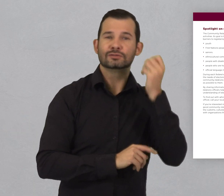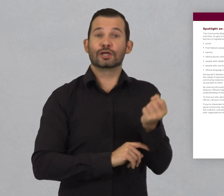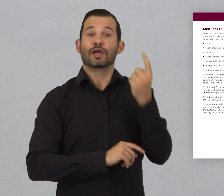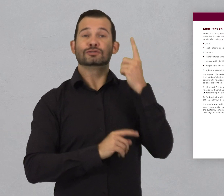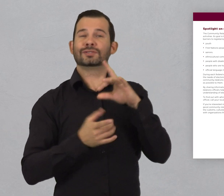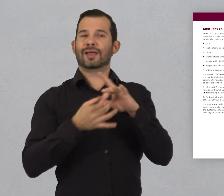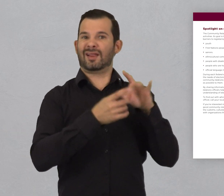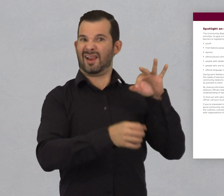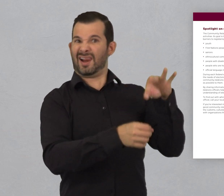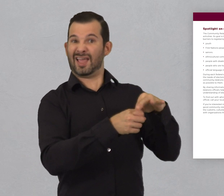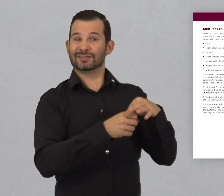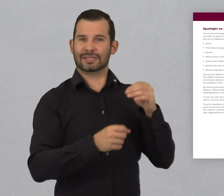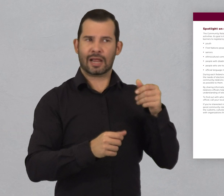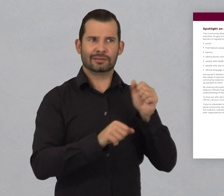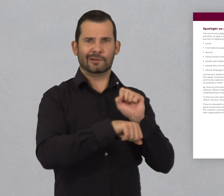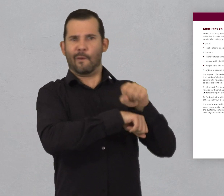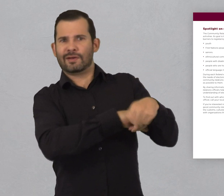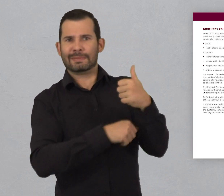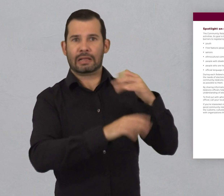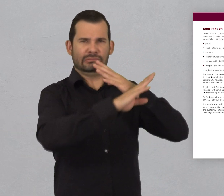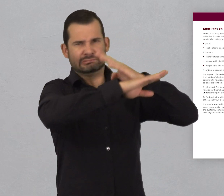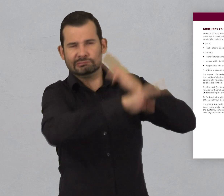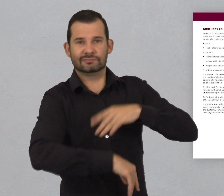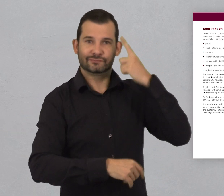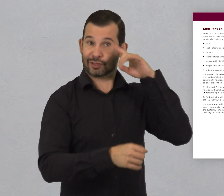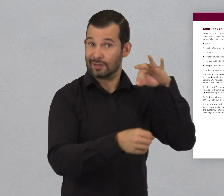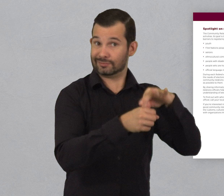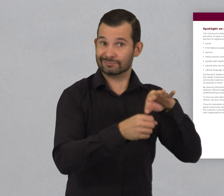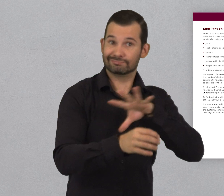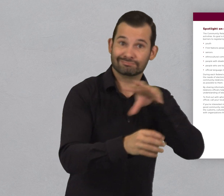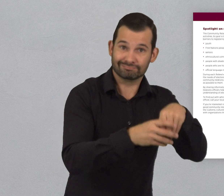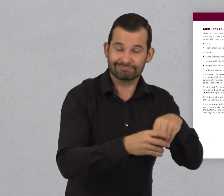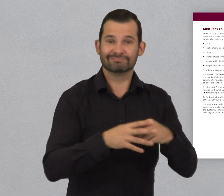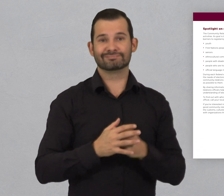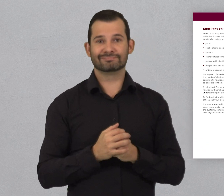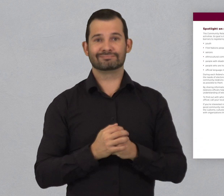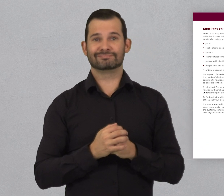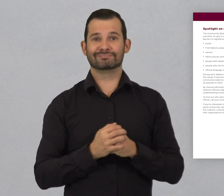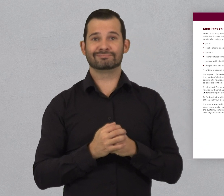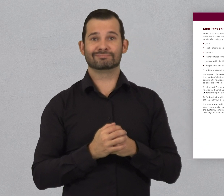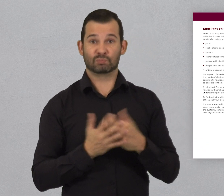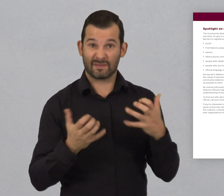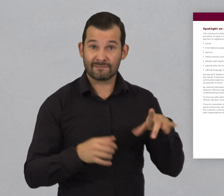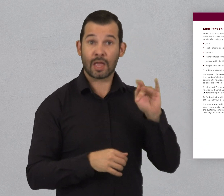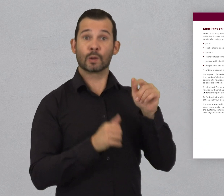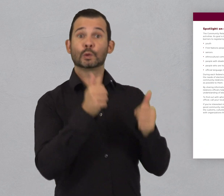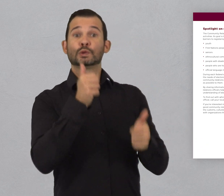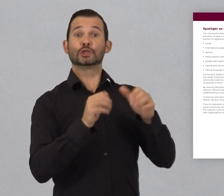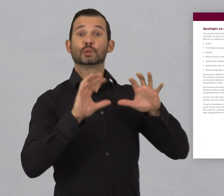elections and overcome barriers to participating. To find out with which groups in your community